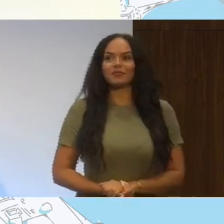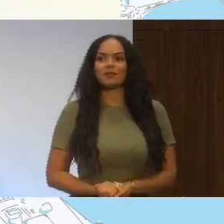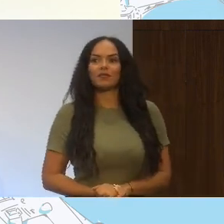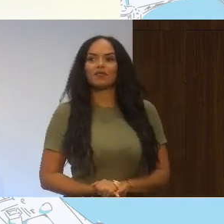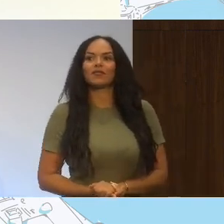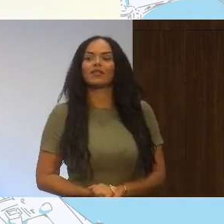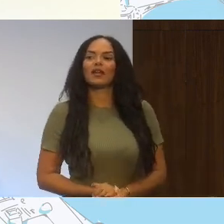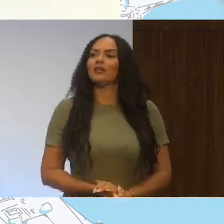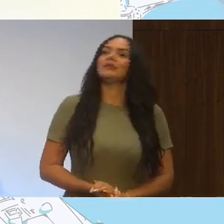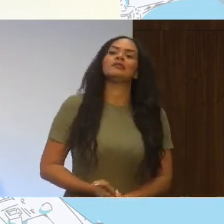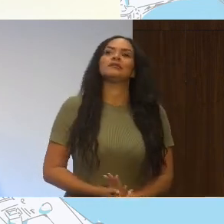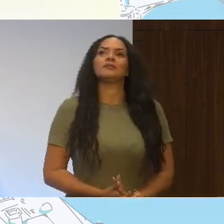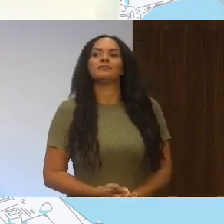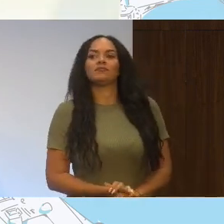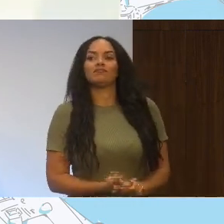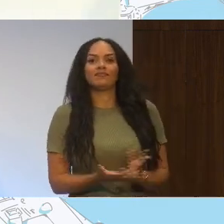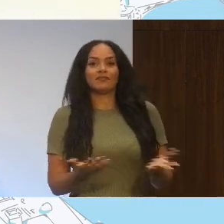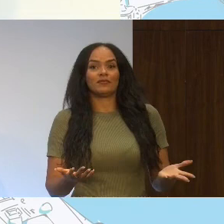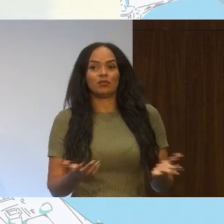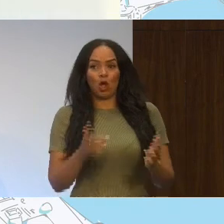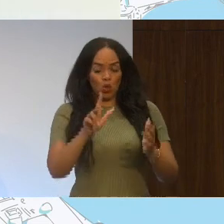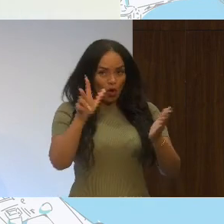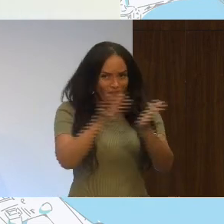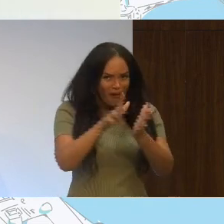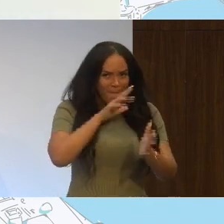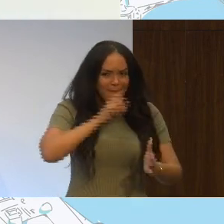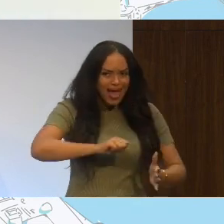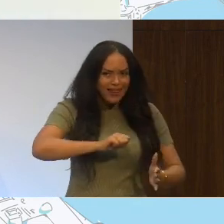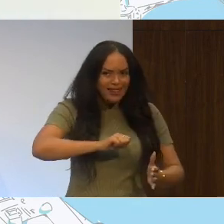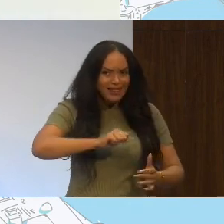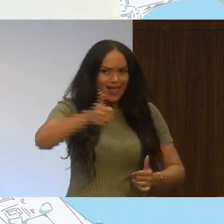Just I mean, you're if you could confirm a male, we're in business, okay. You don't have to do that.